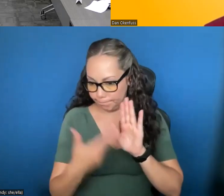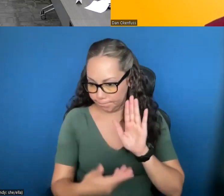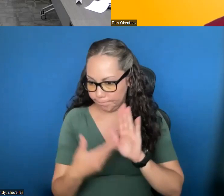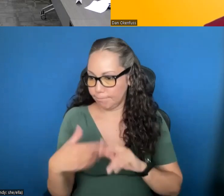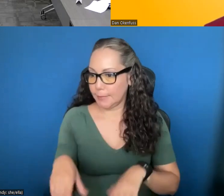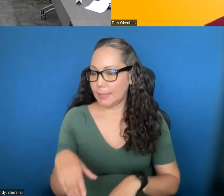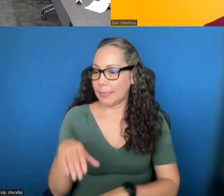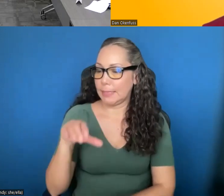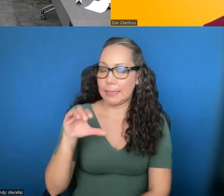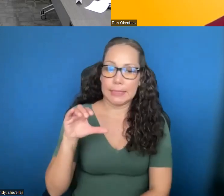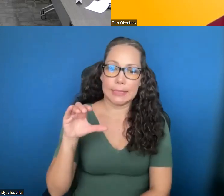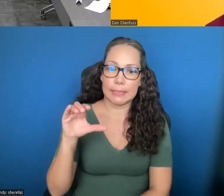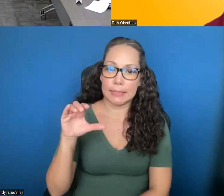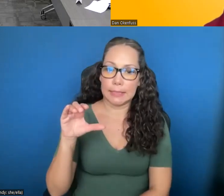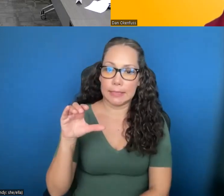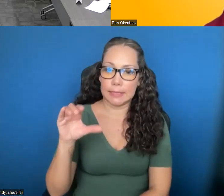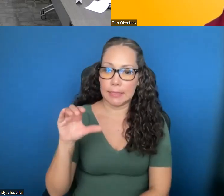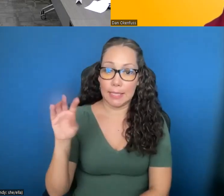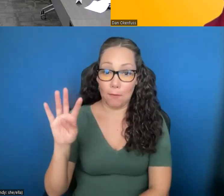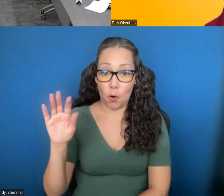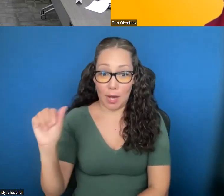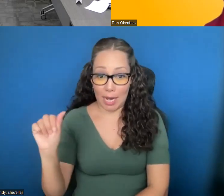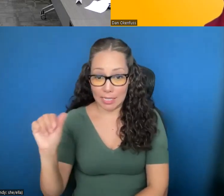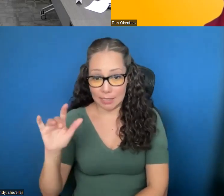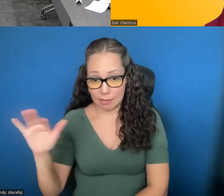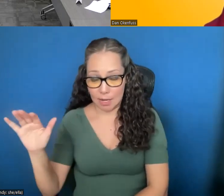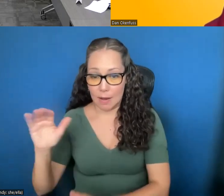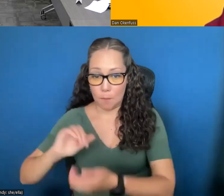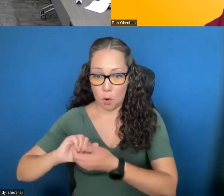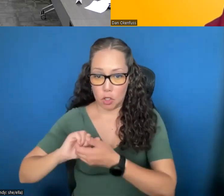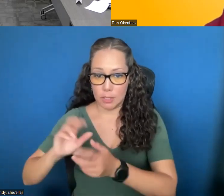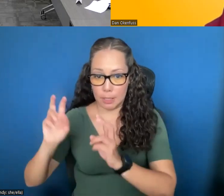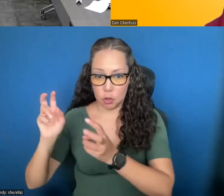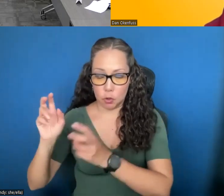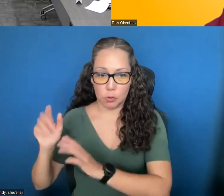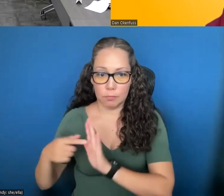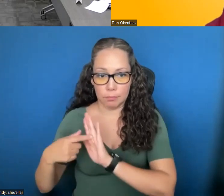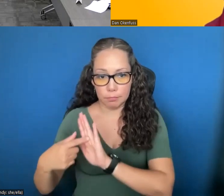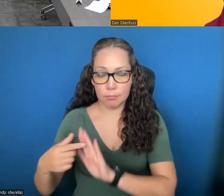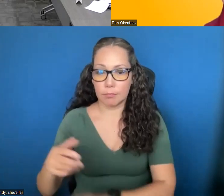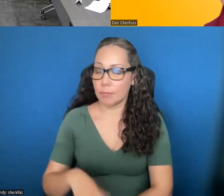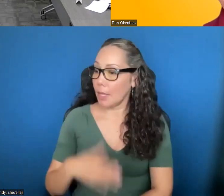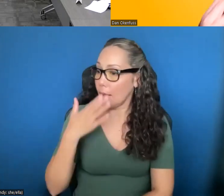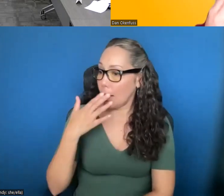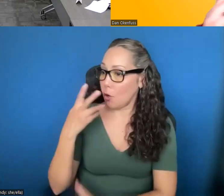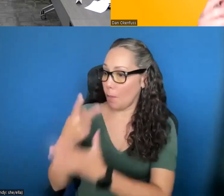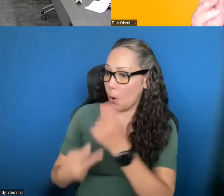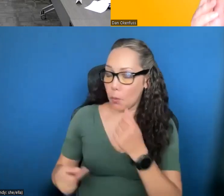Partnerships on these issues so thank you cool thank you both next up is Department of Healthcare